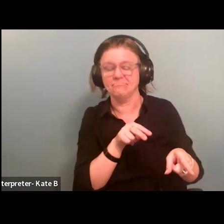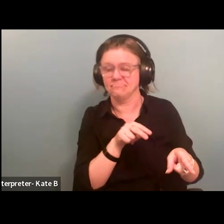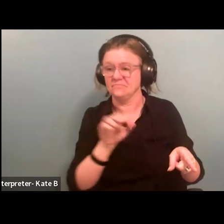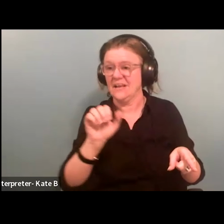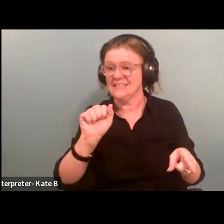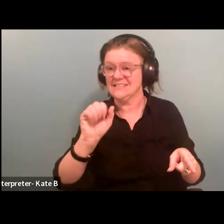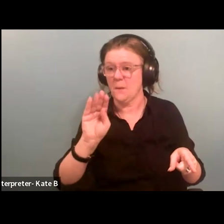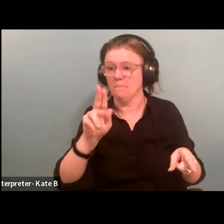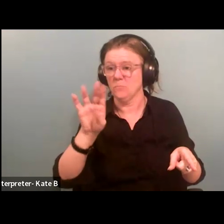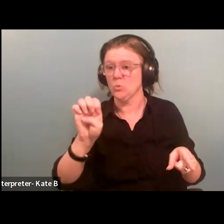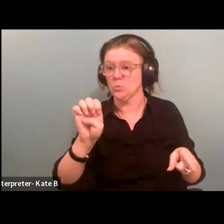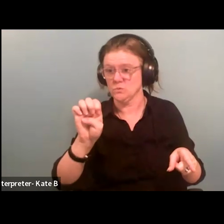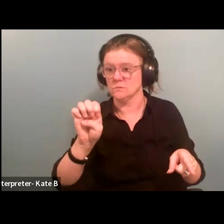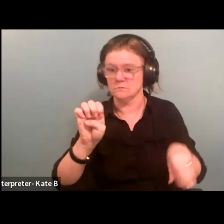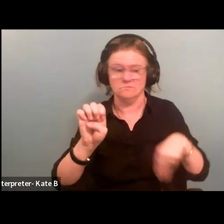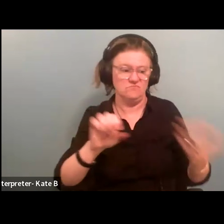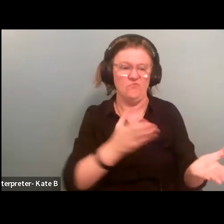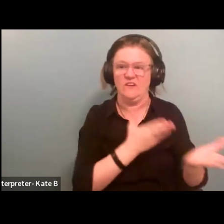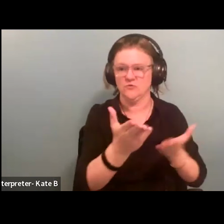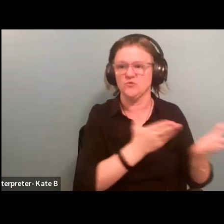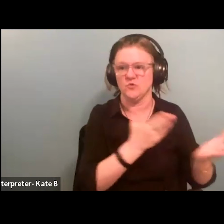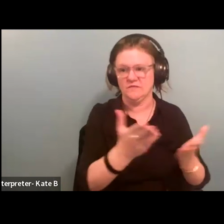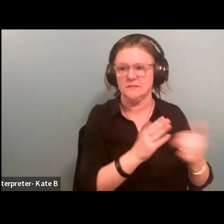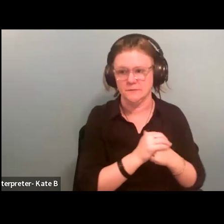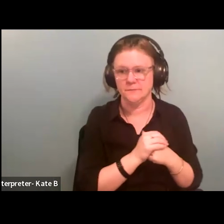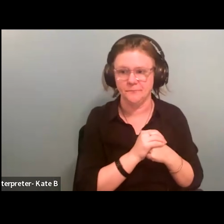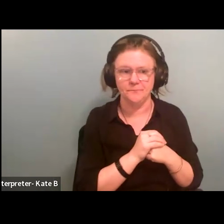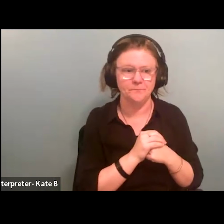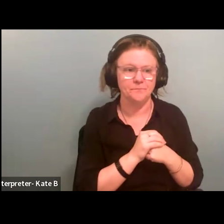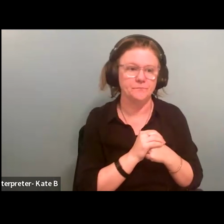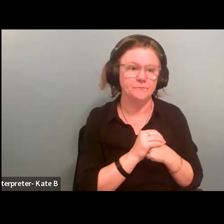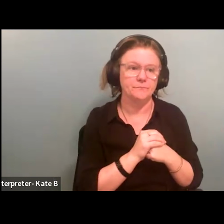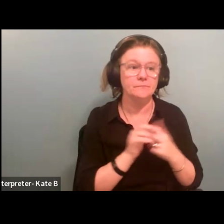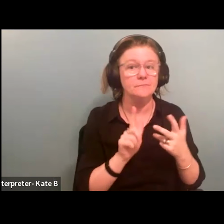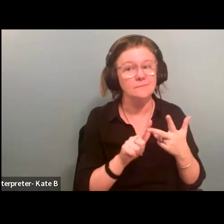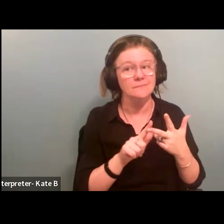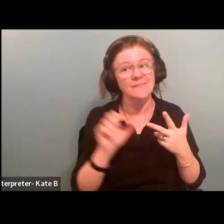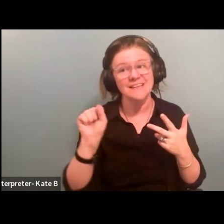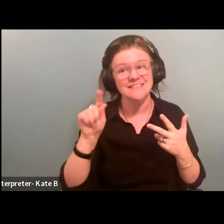and may need some services through Protective Services. The other kind is sexual abuse.